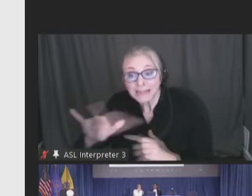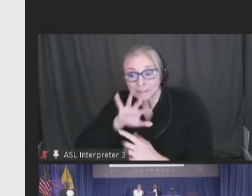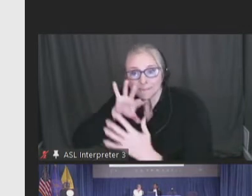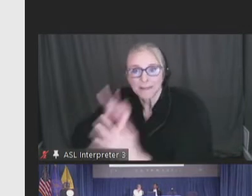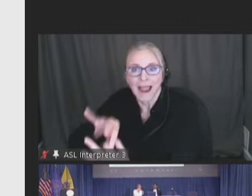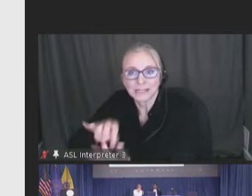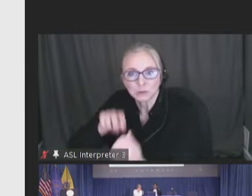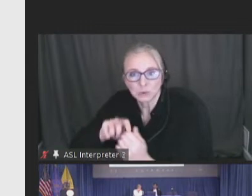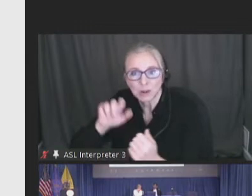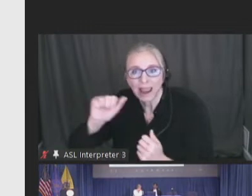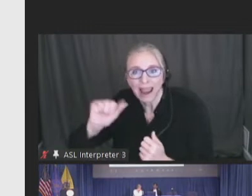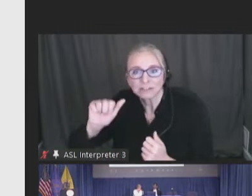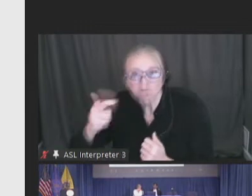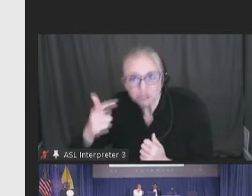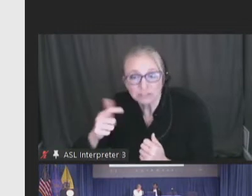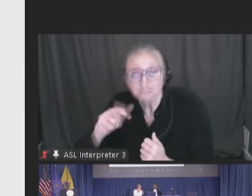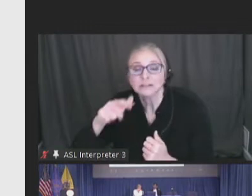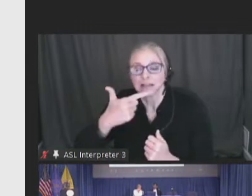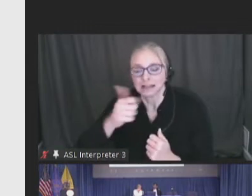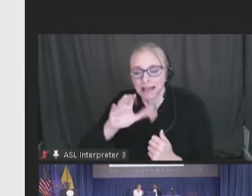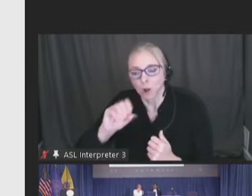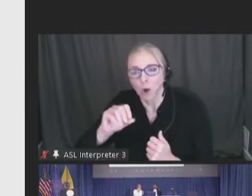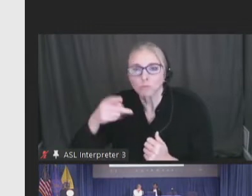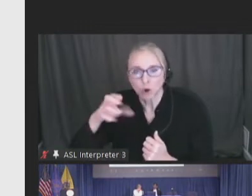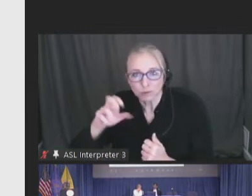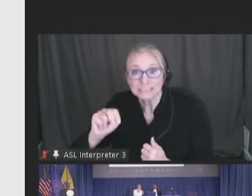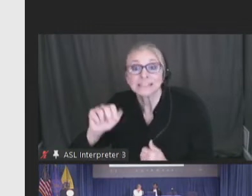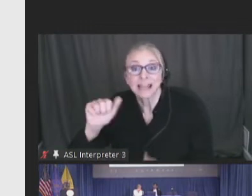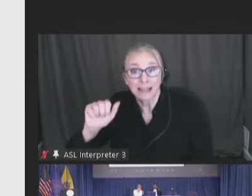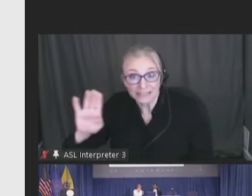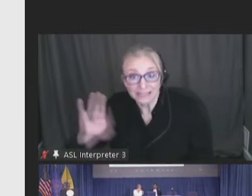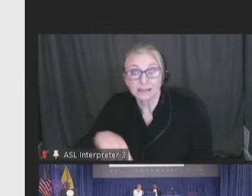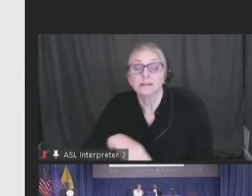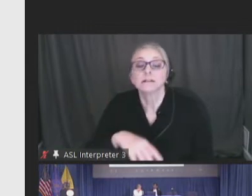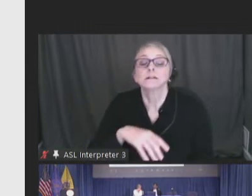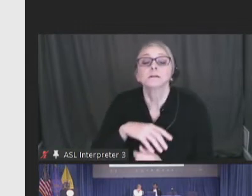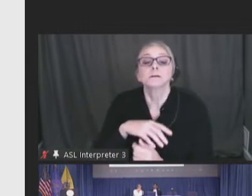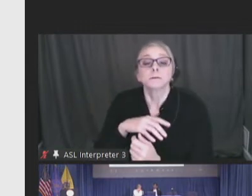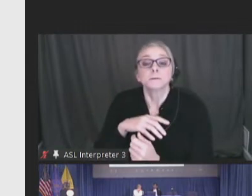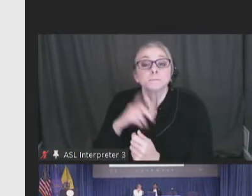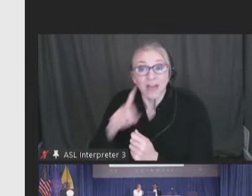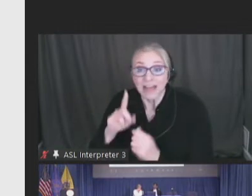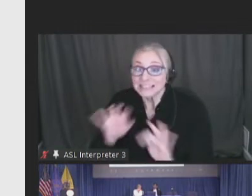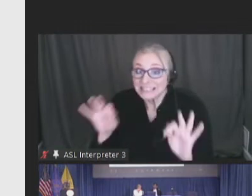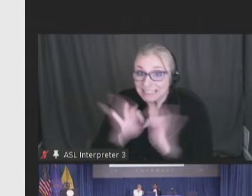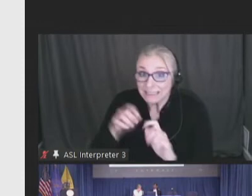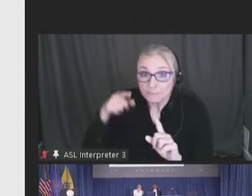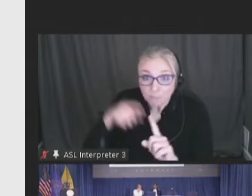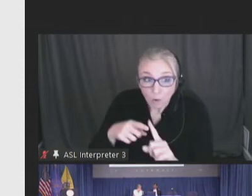Here's shown as glycoprotein D, but it could be a different antigen. The key point is that the